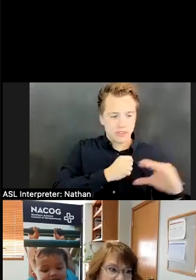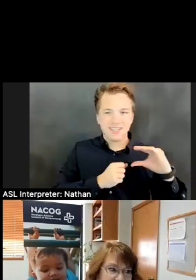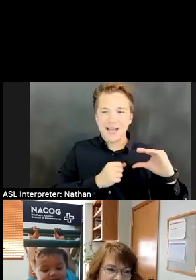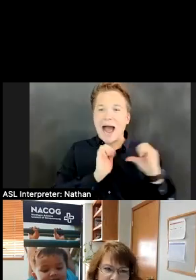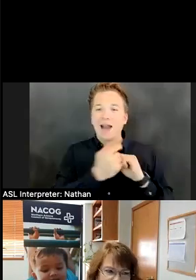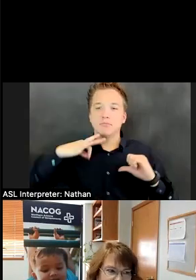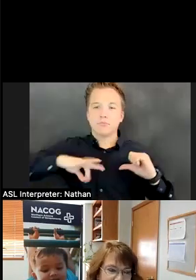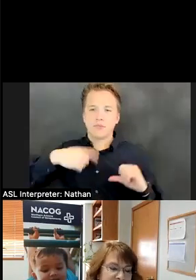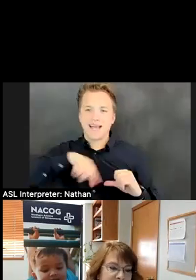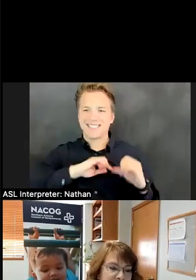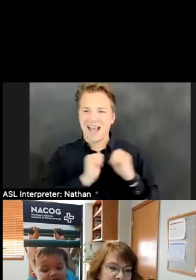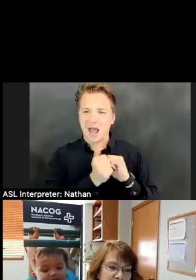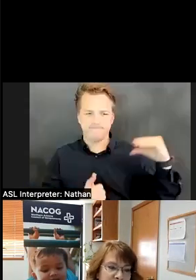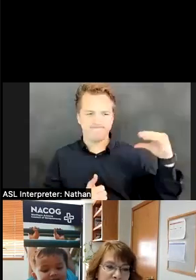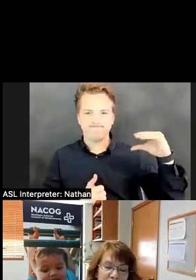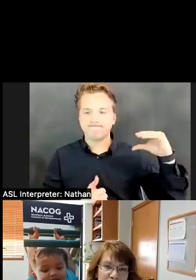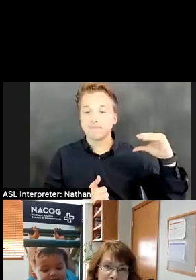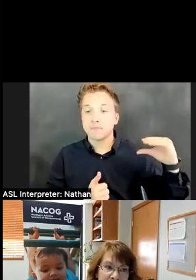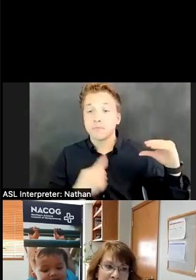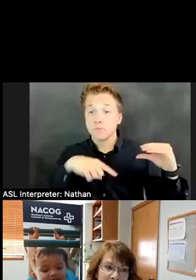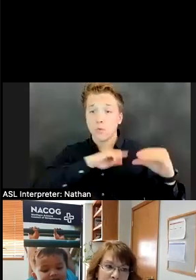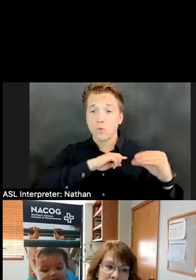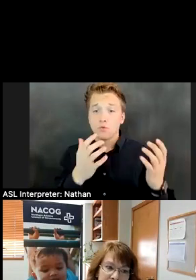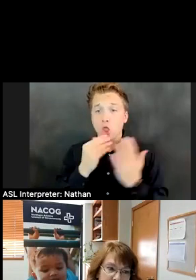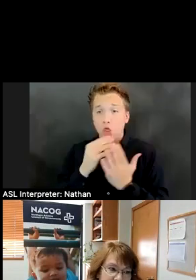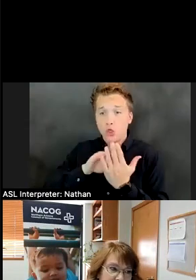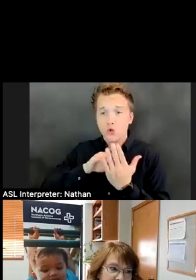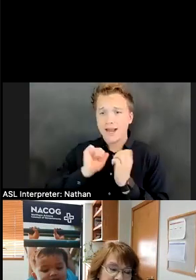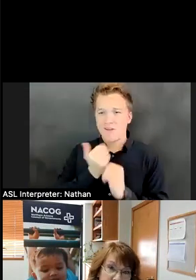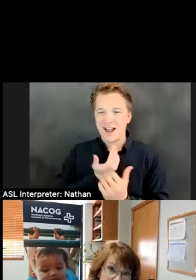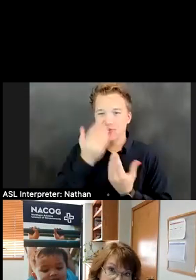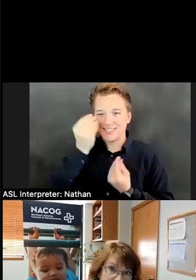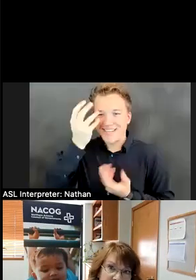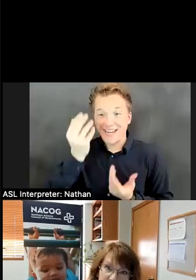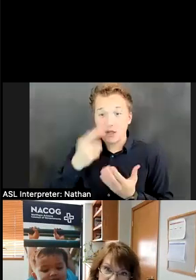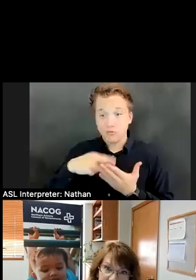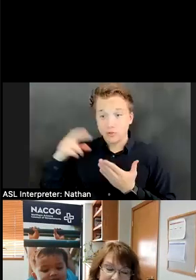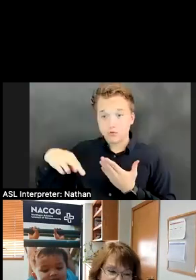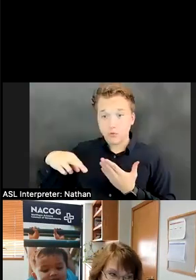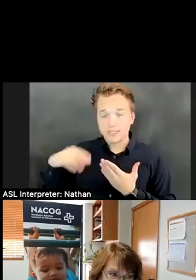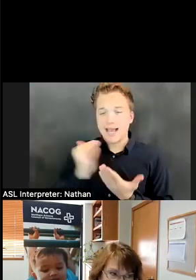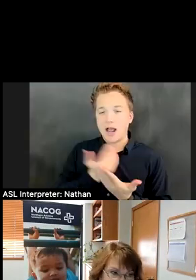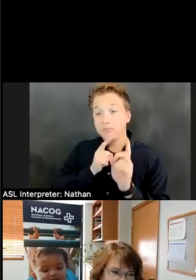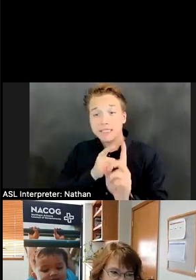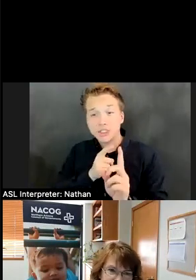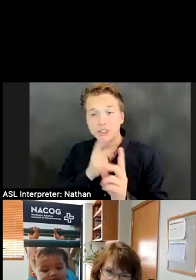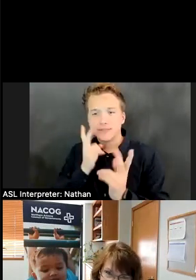In a very large sense, we wanted to learn how our data results in our mission, vision, and values.